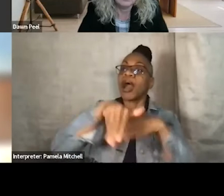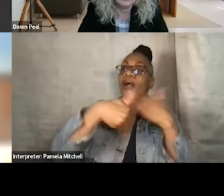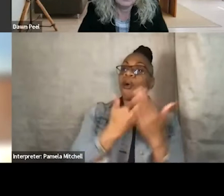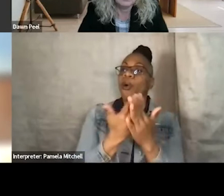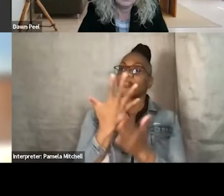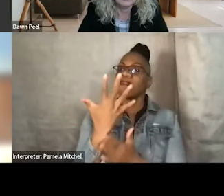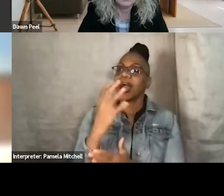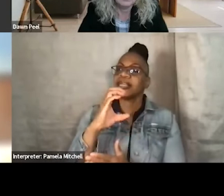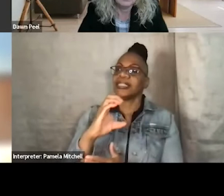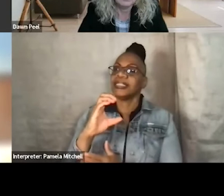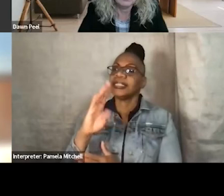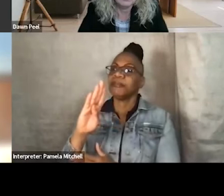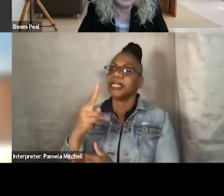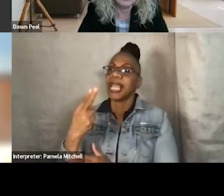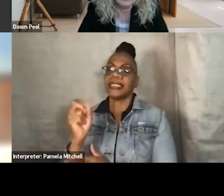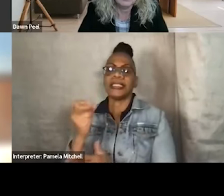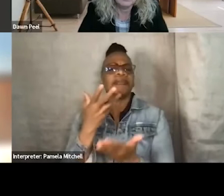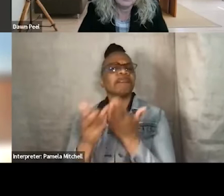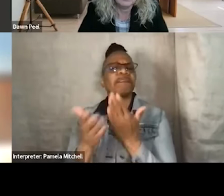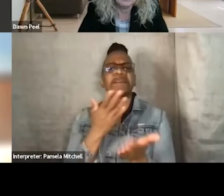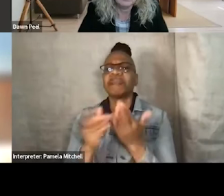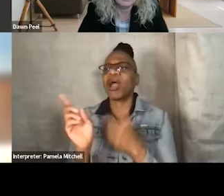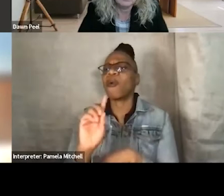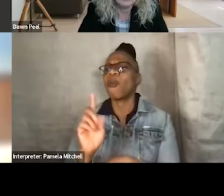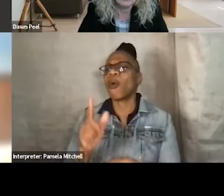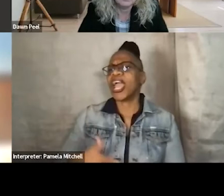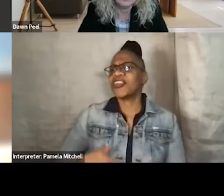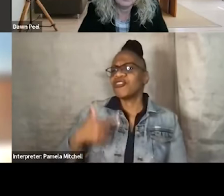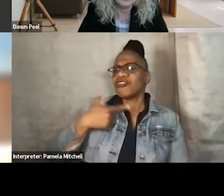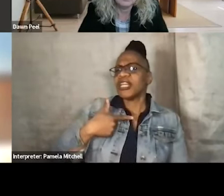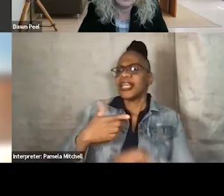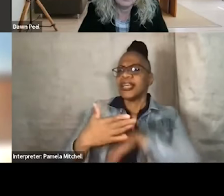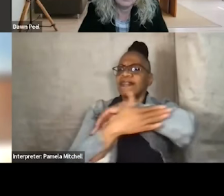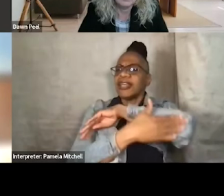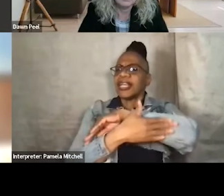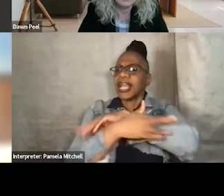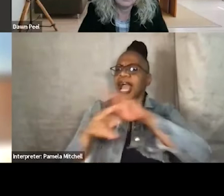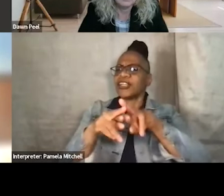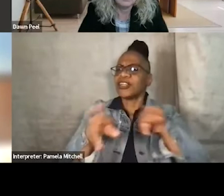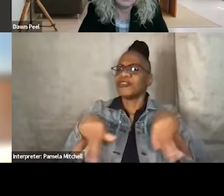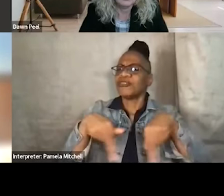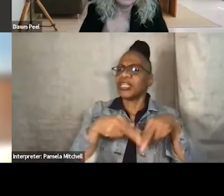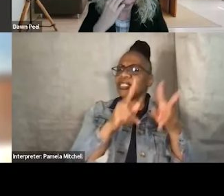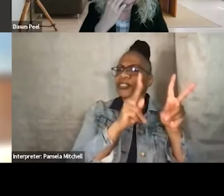so that no matter where you live in this four-county region, individuals can expect a consistent quality